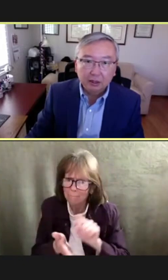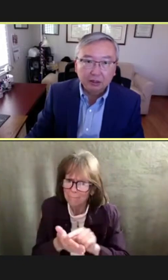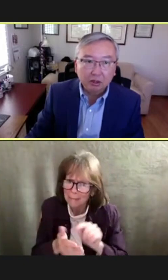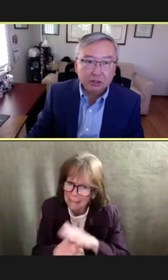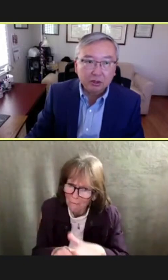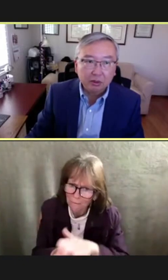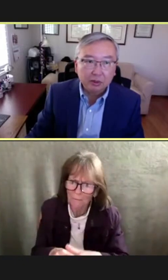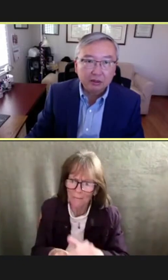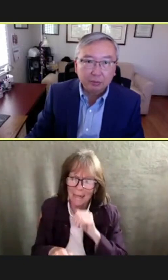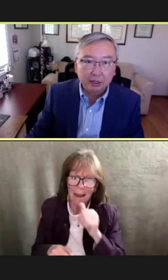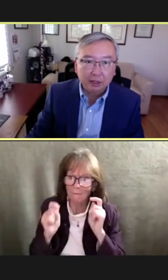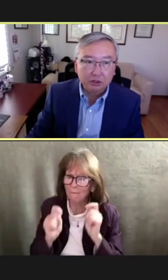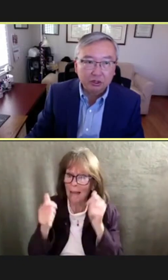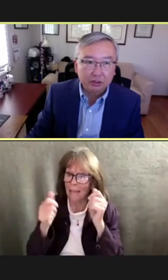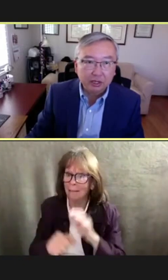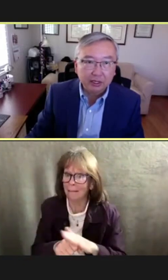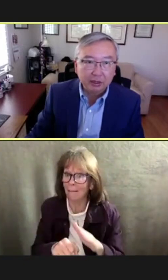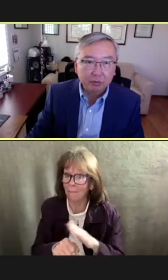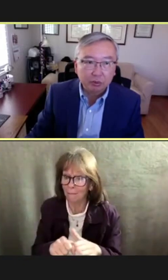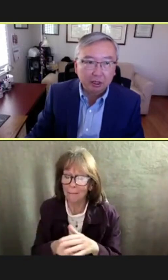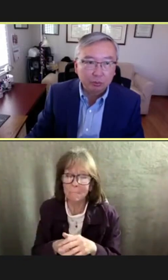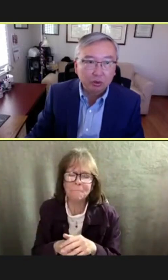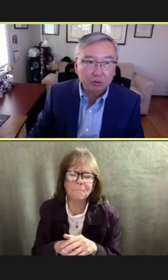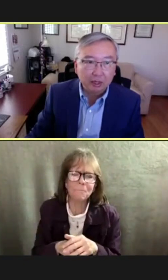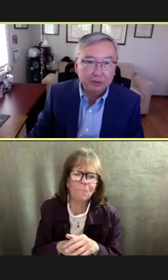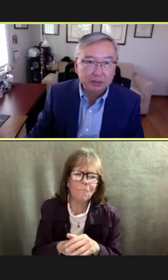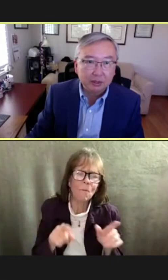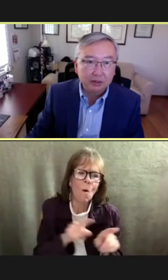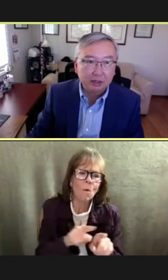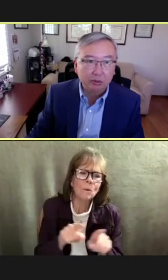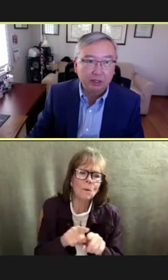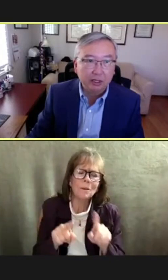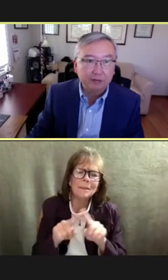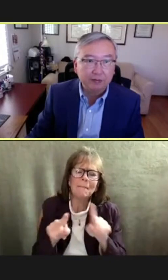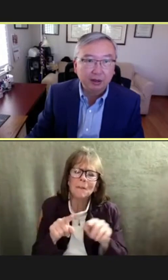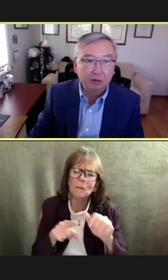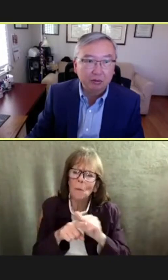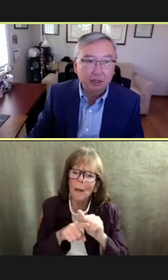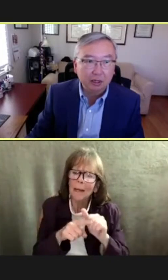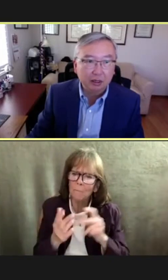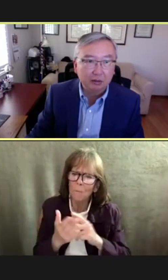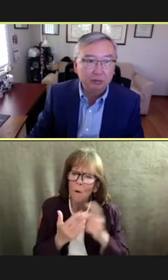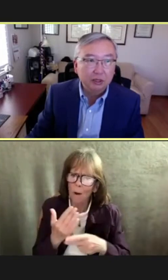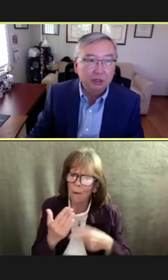And also among the training programs that we have found,